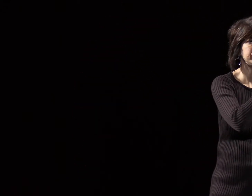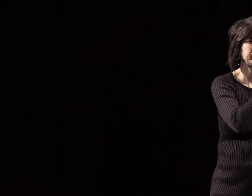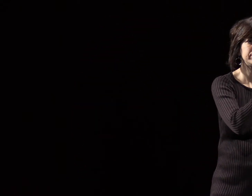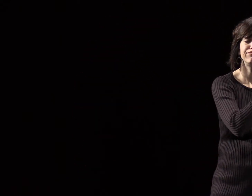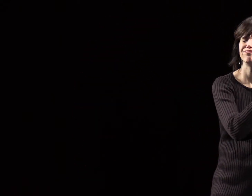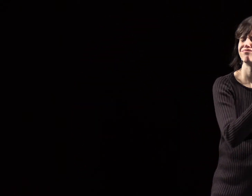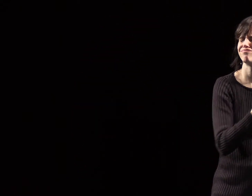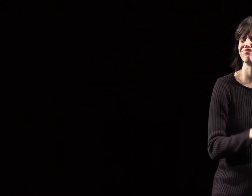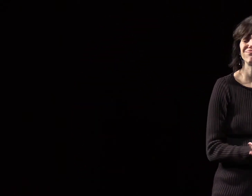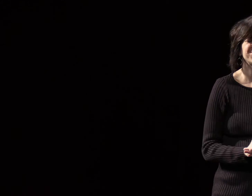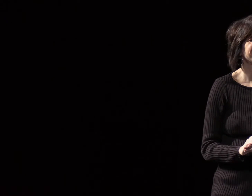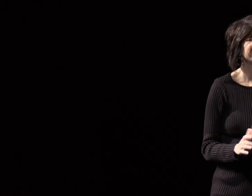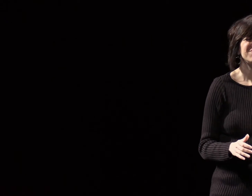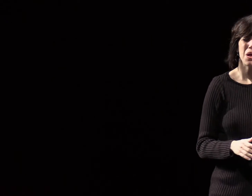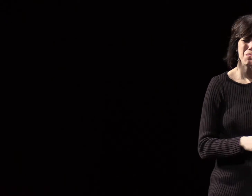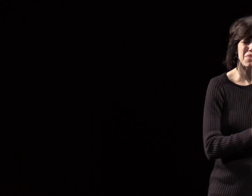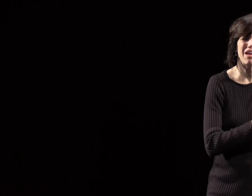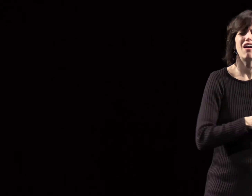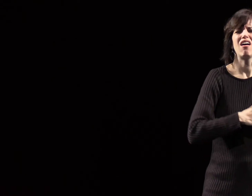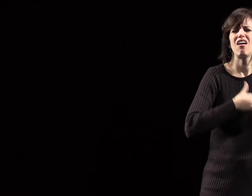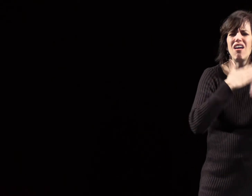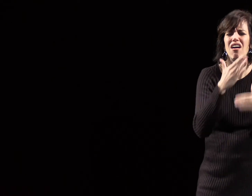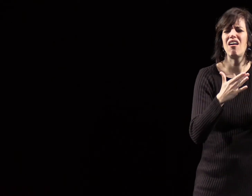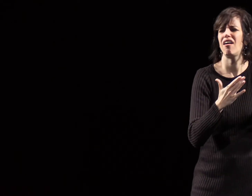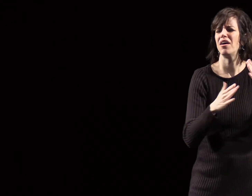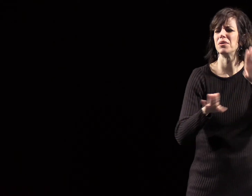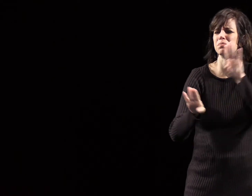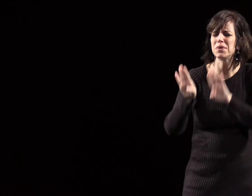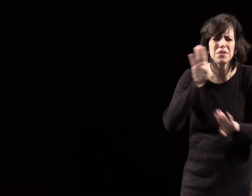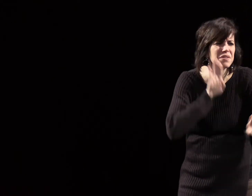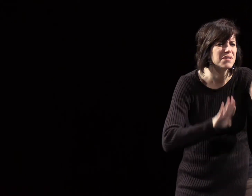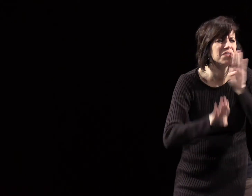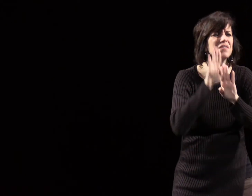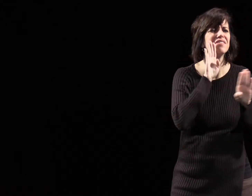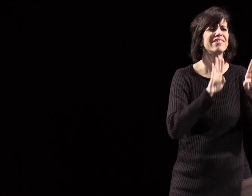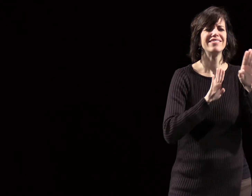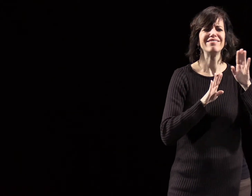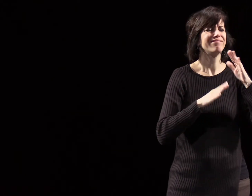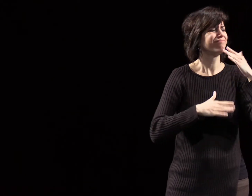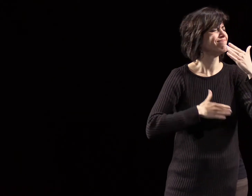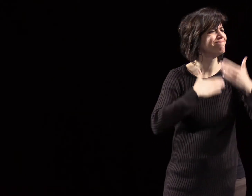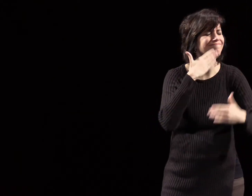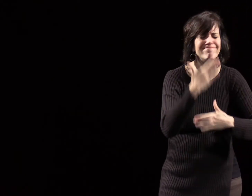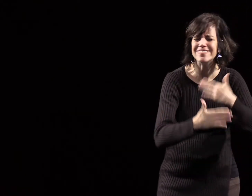and start again. And that was a very frustrating process.